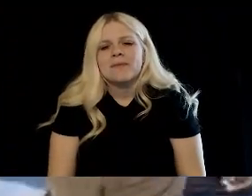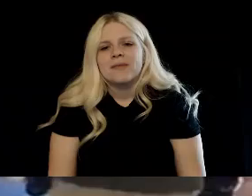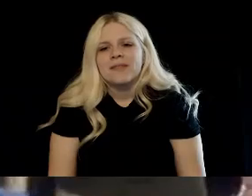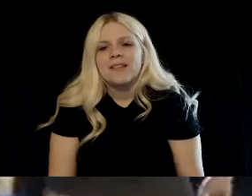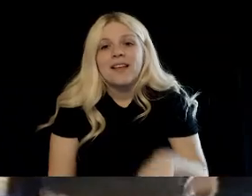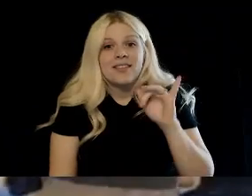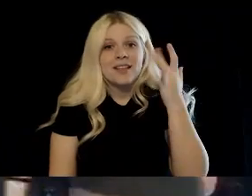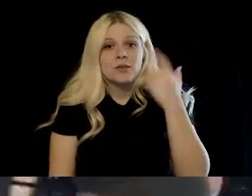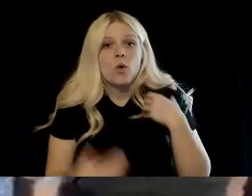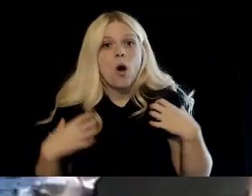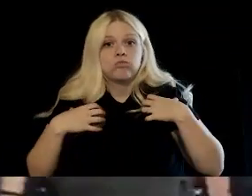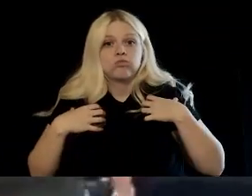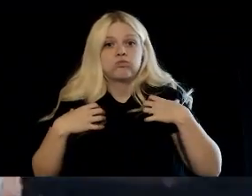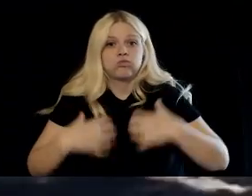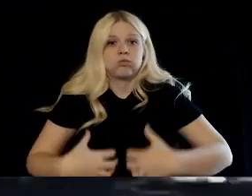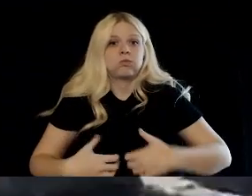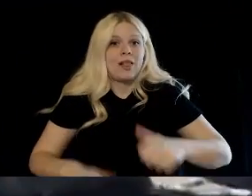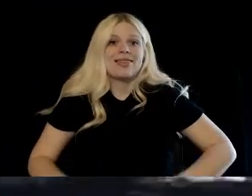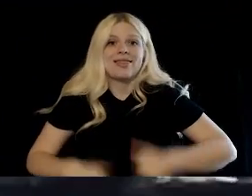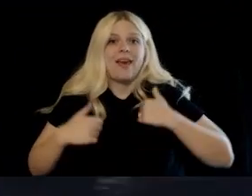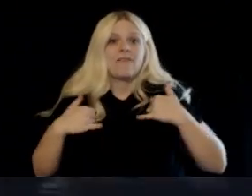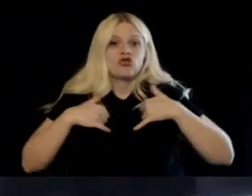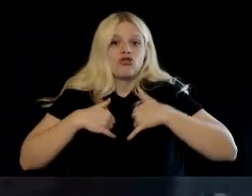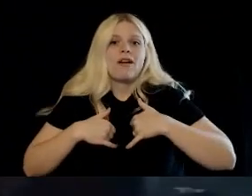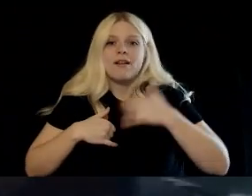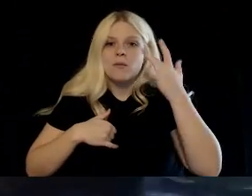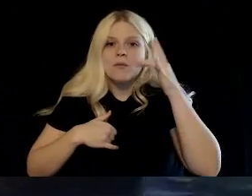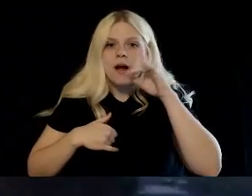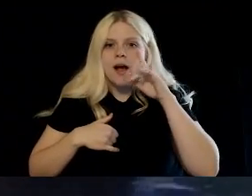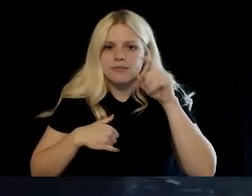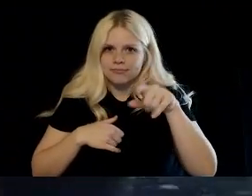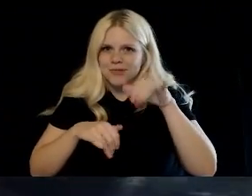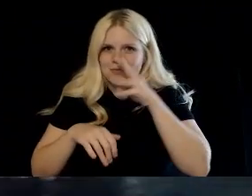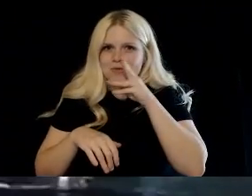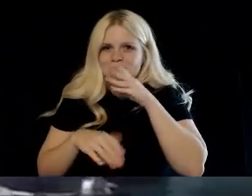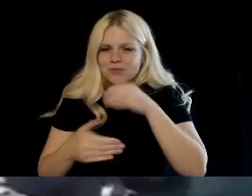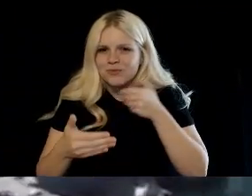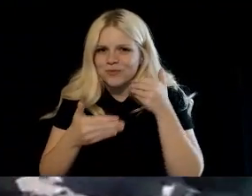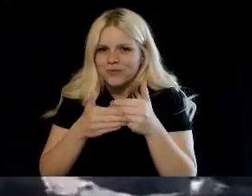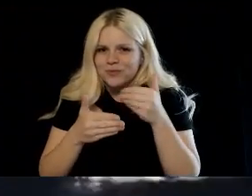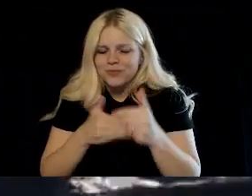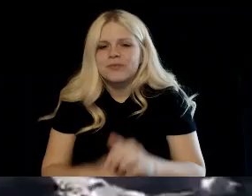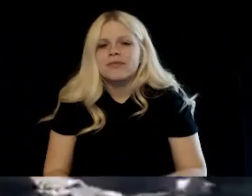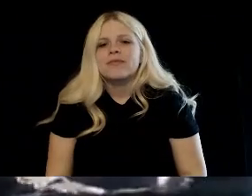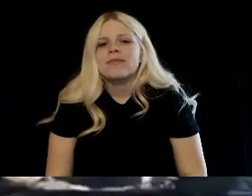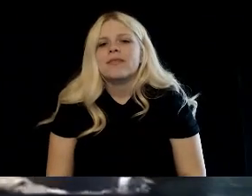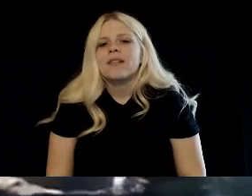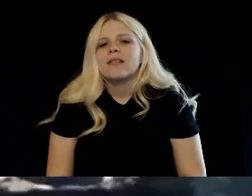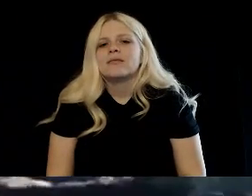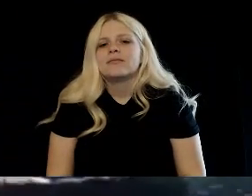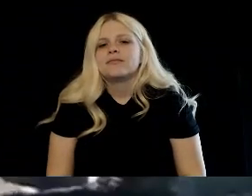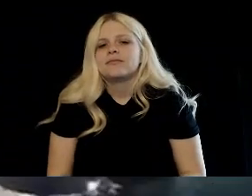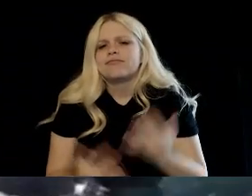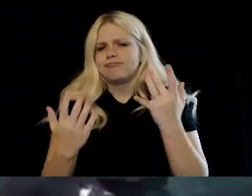back out here on the Rocky Shores Island. Should I follow Joann? Crystal: We're gonna wait till she gets to the other side and has him.